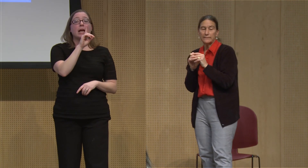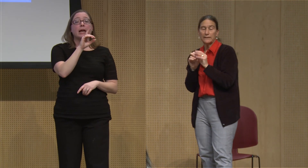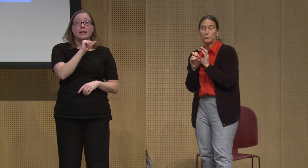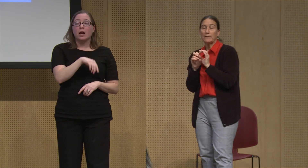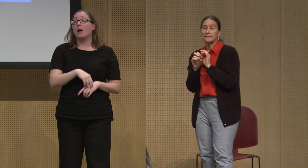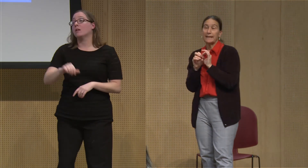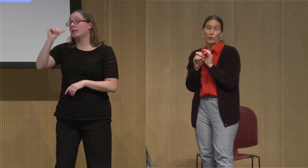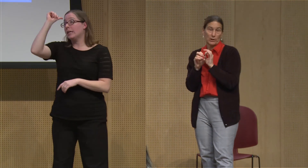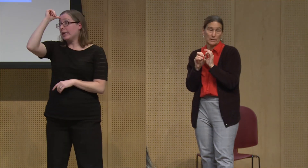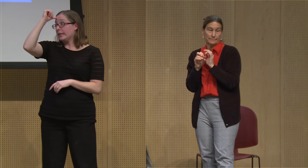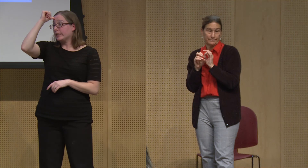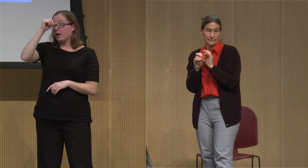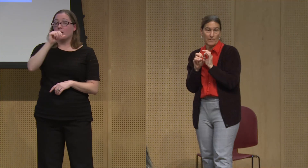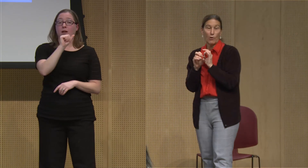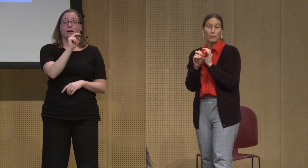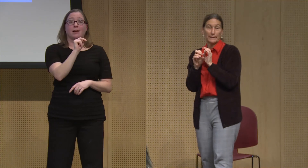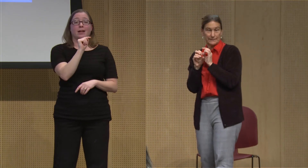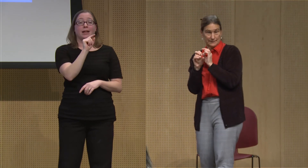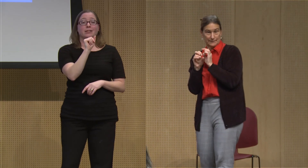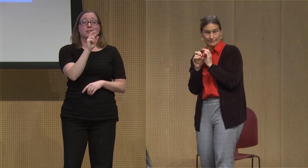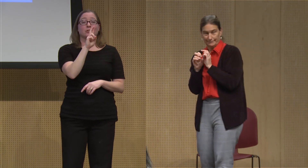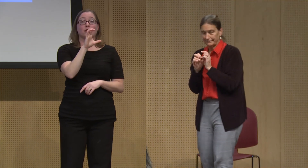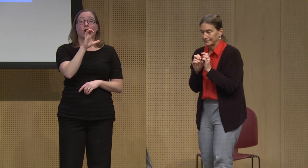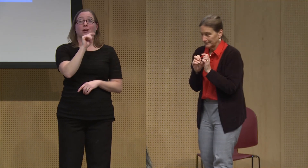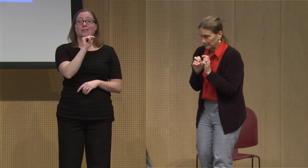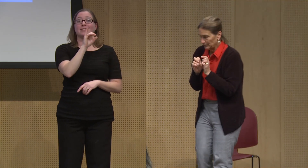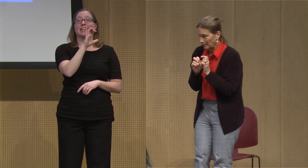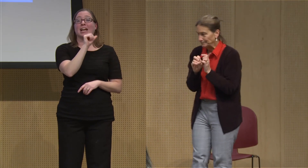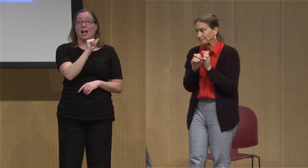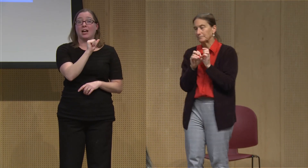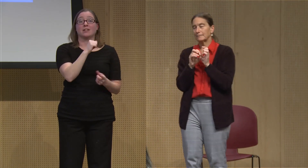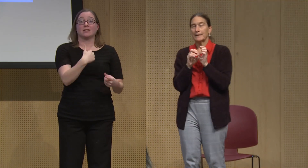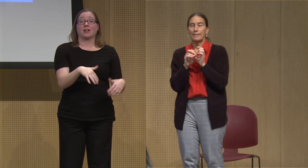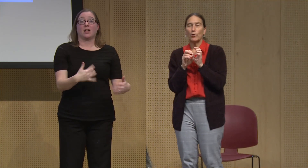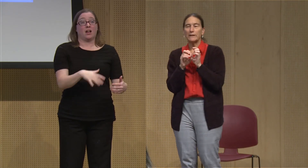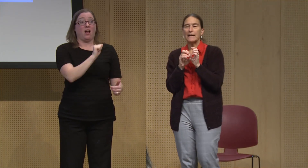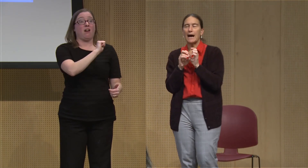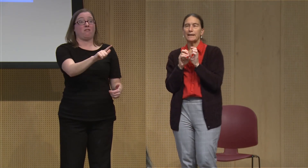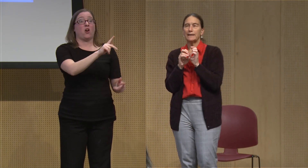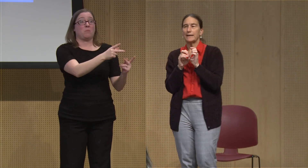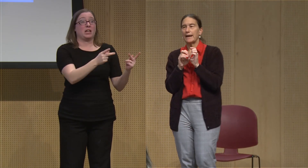AS WELL AS ANTARCTICA OF ALL PLACES. SO--YEAH. THE ONLY CONTINENT I HAVE NOT